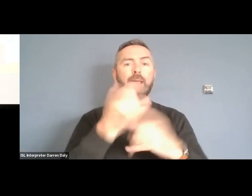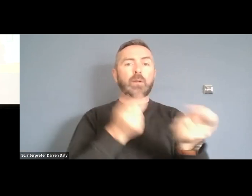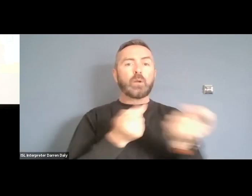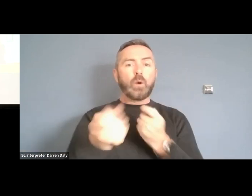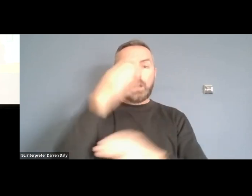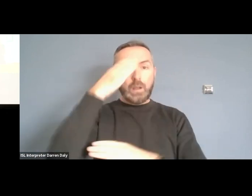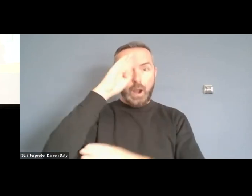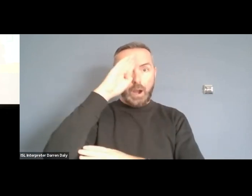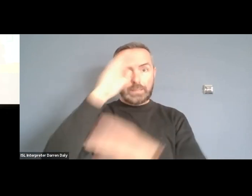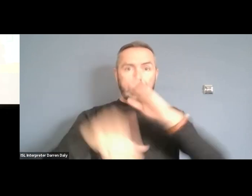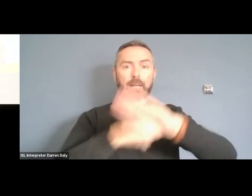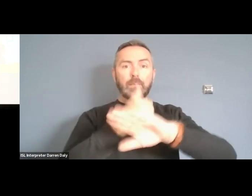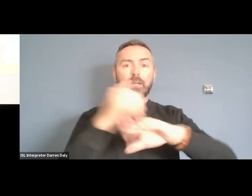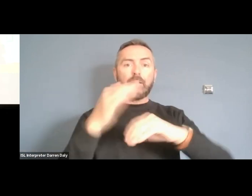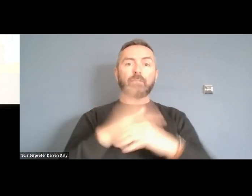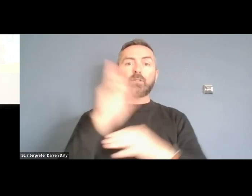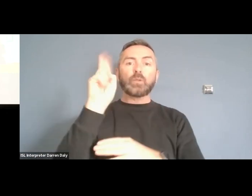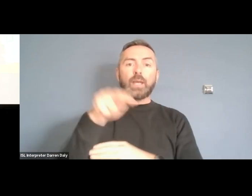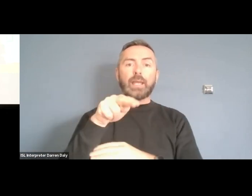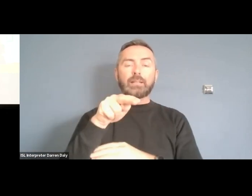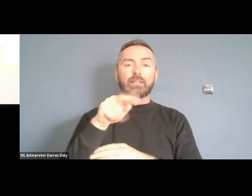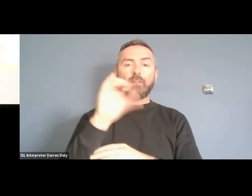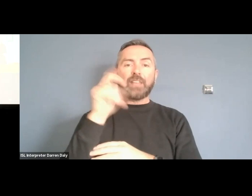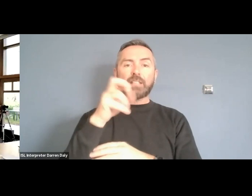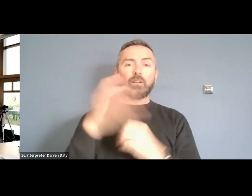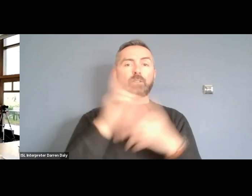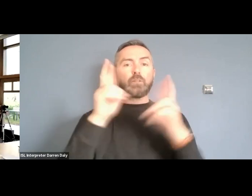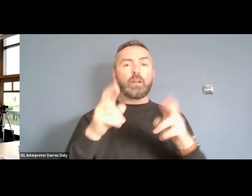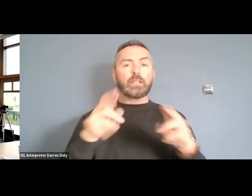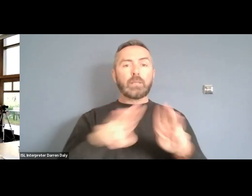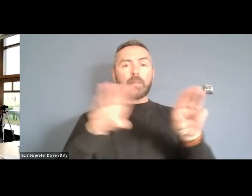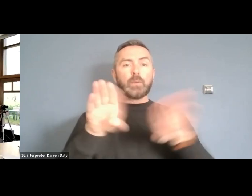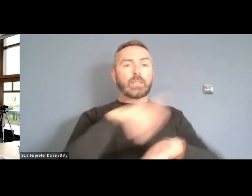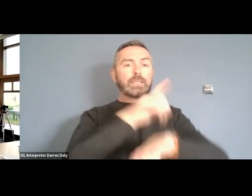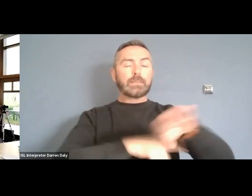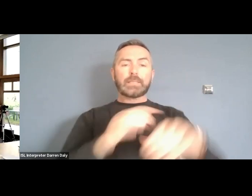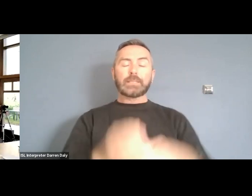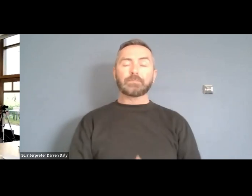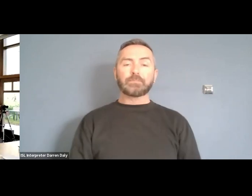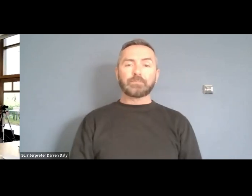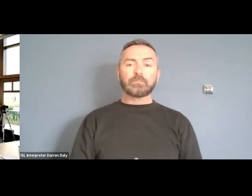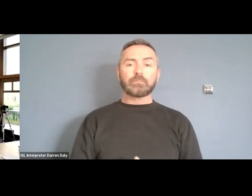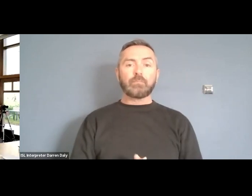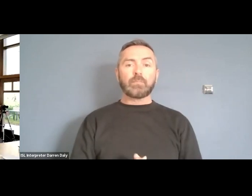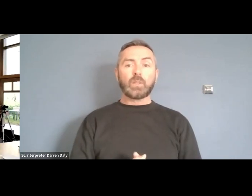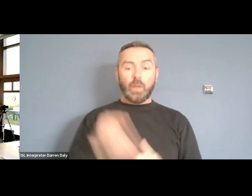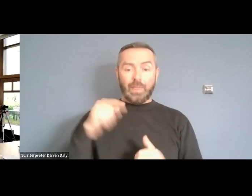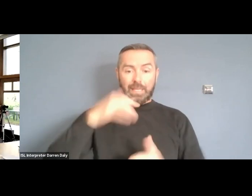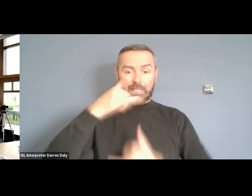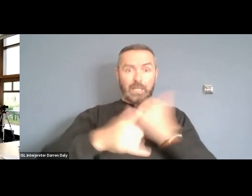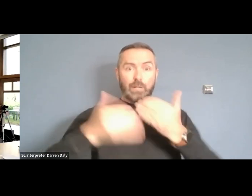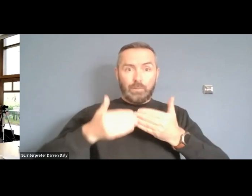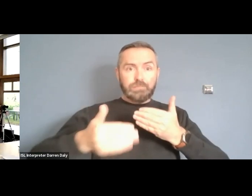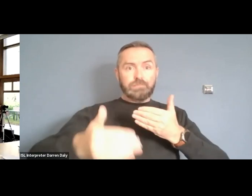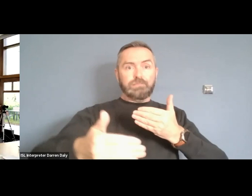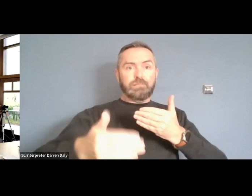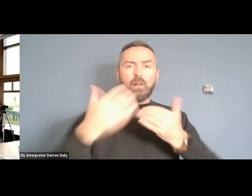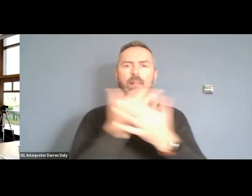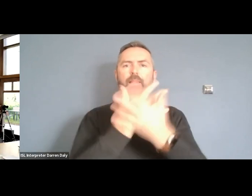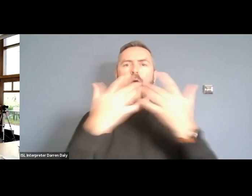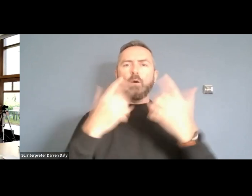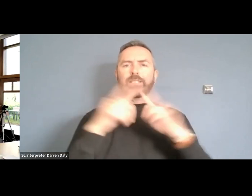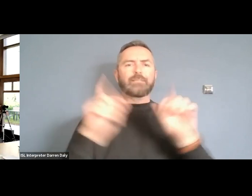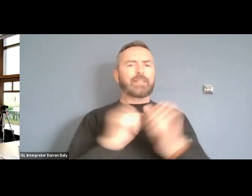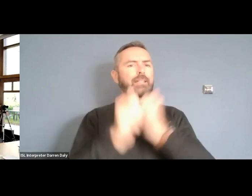the UNCRPD, so throughout 2023 there will be a lot of activity and a lot of work in